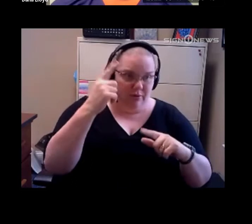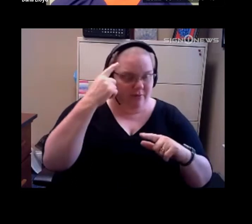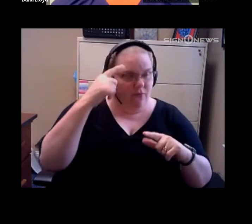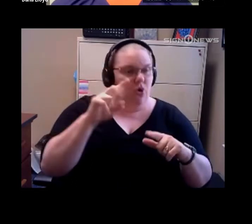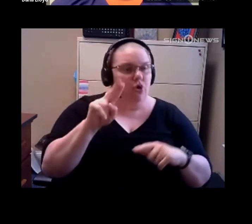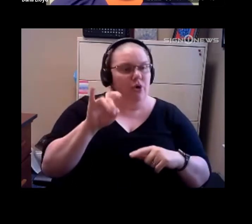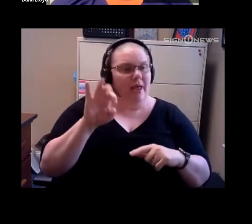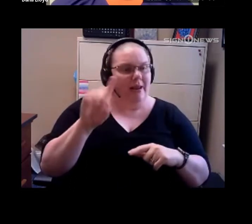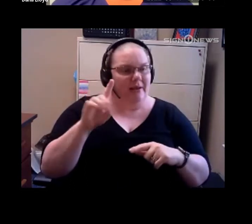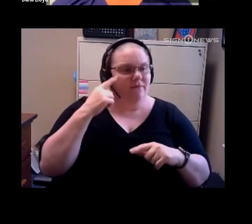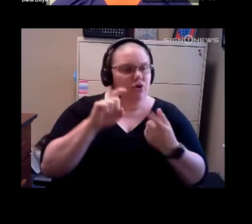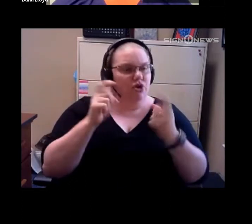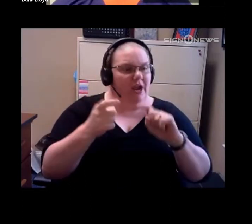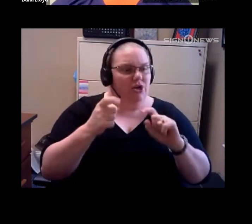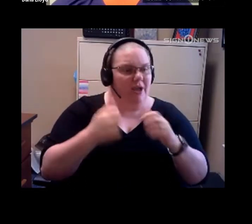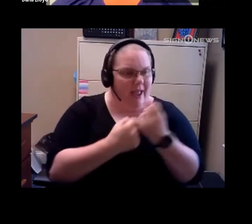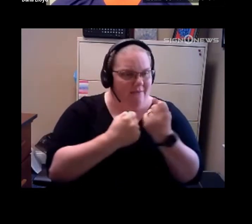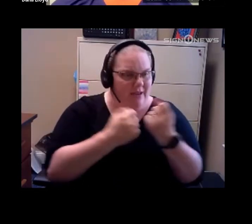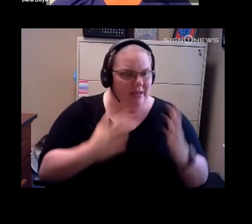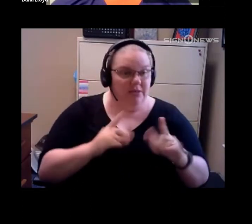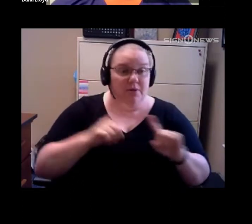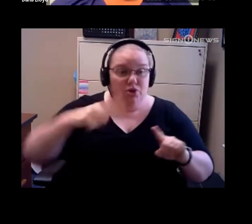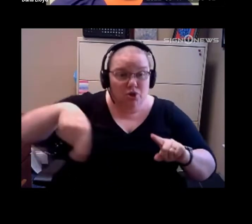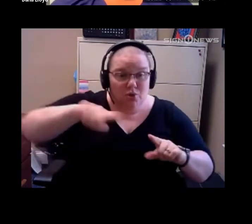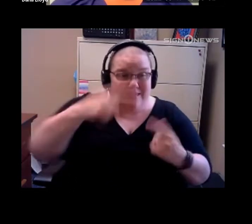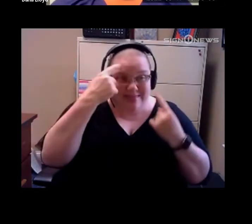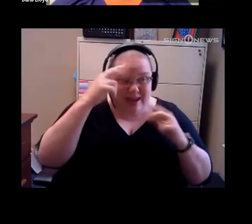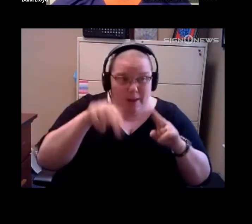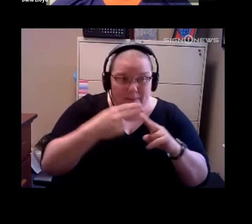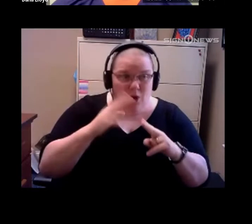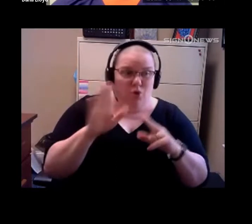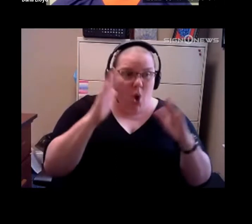but everyone can think about what your hopes and dreams are what do you want your community to